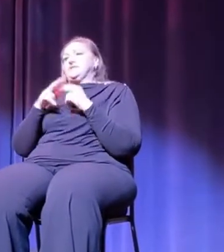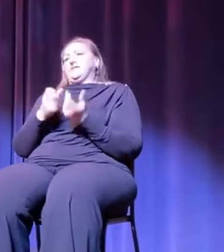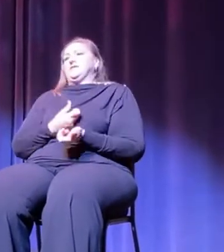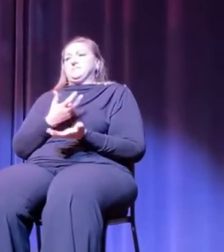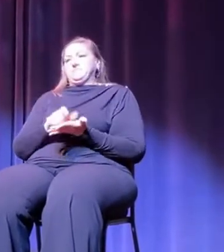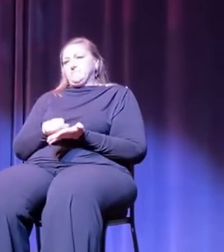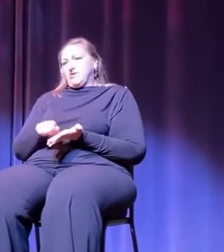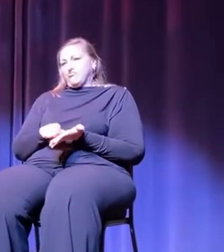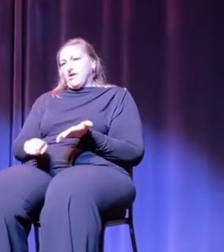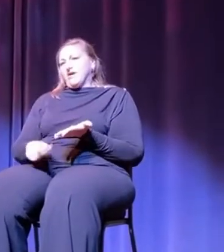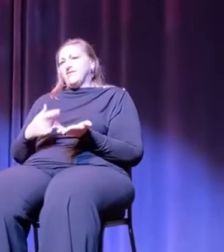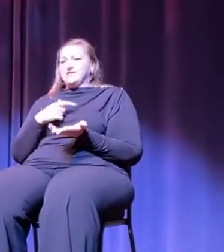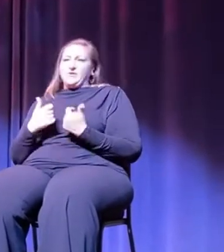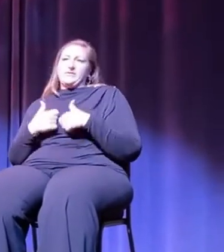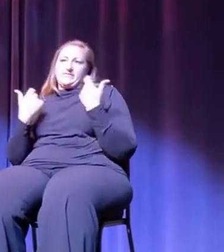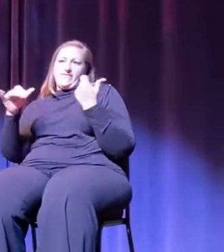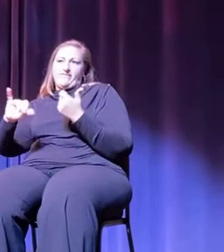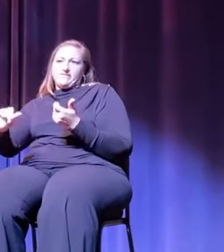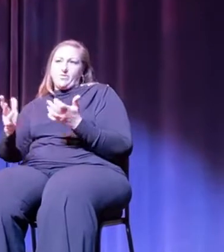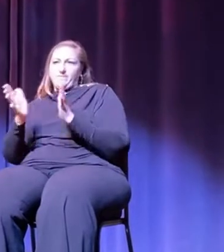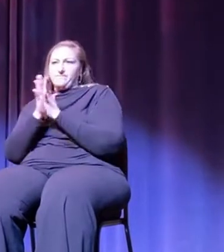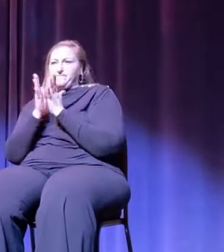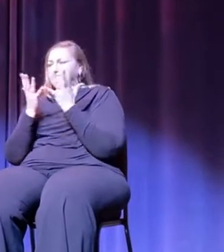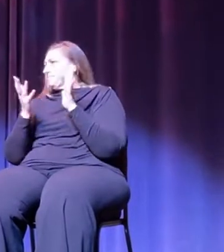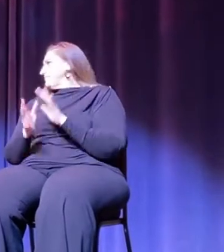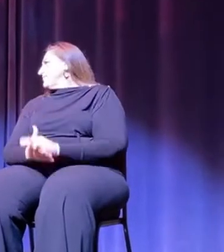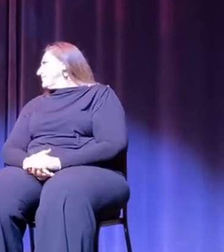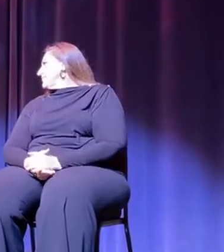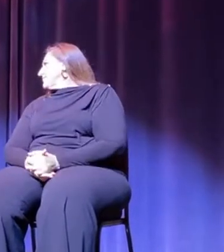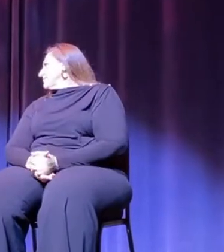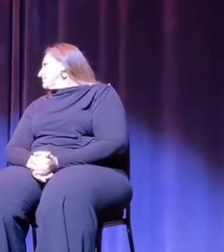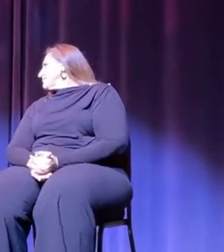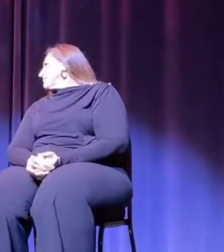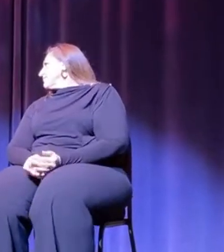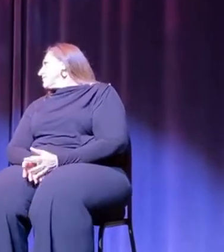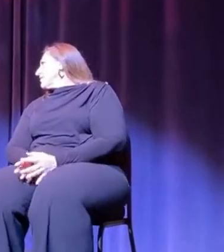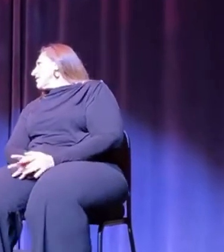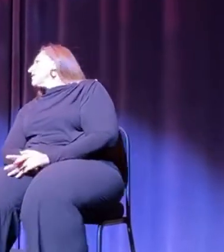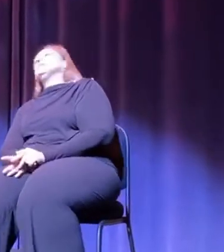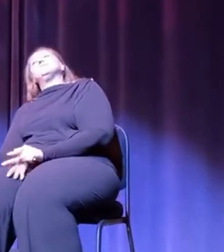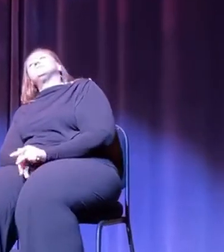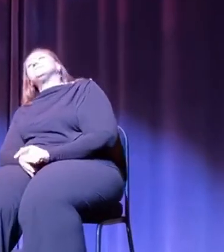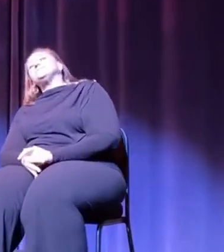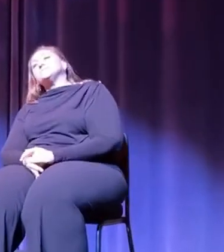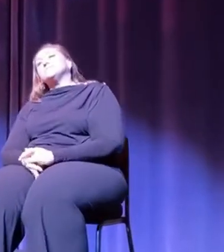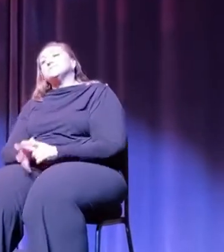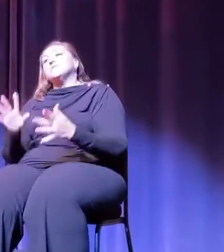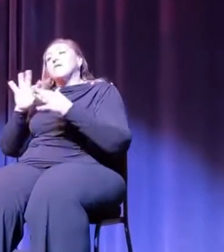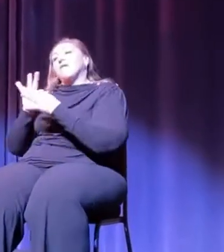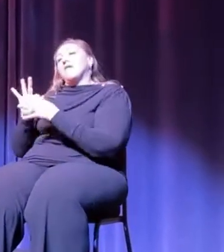and that's kind of how I see life too. Yeah, I think connected to you all is,